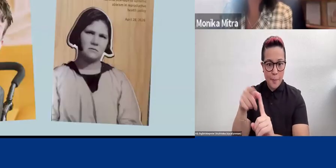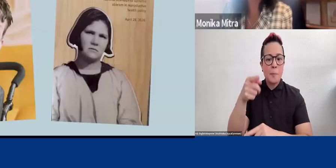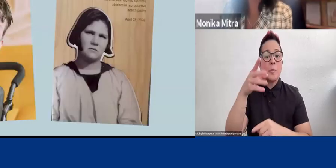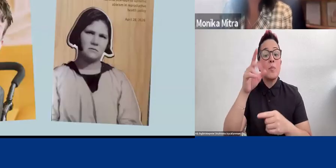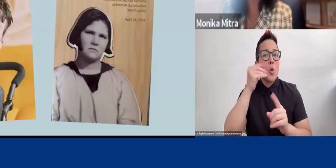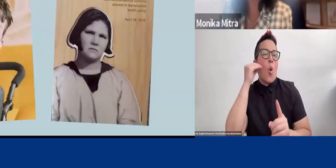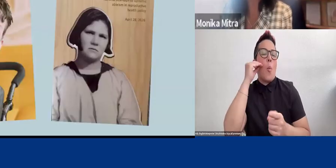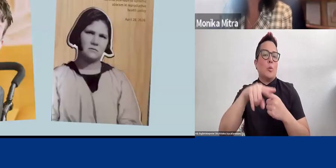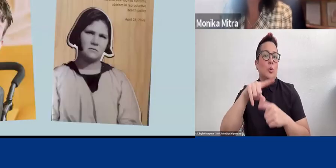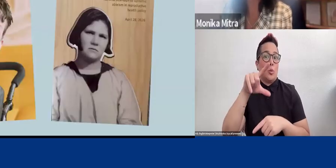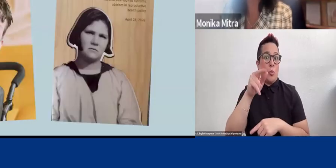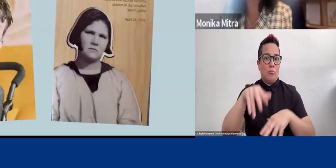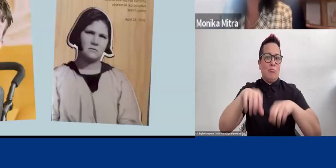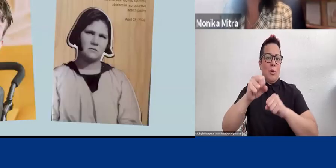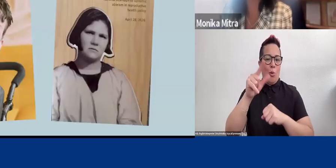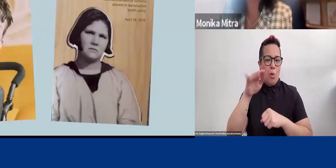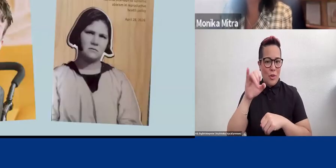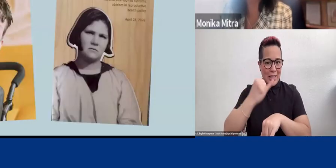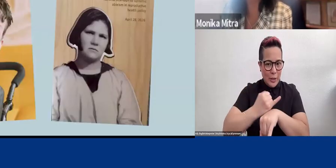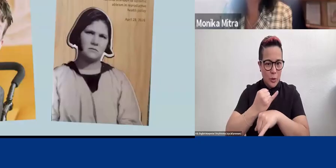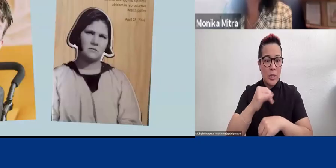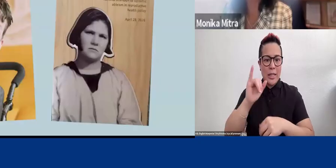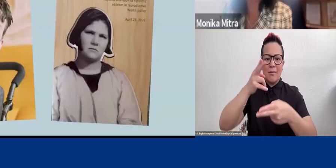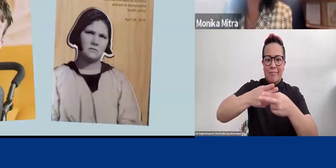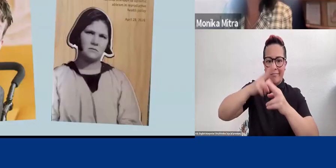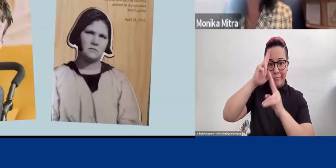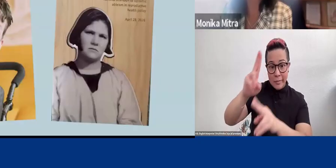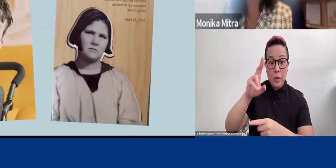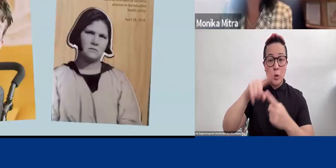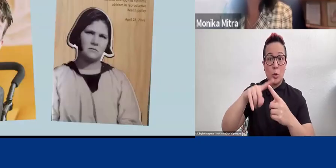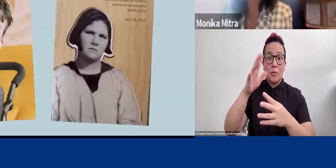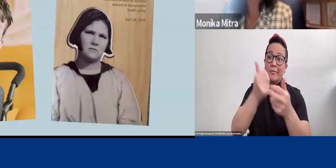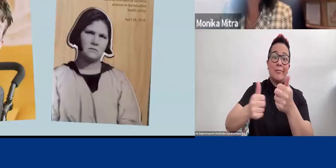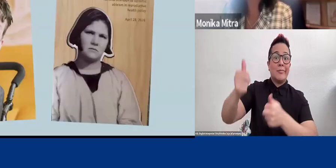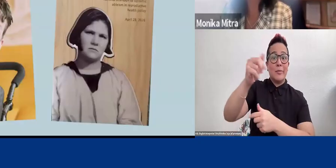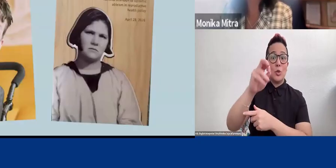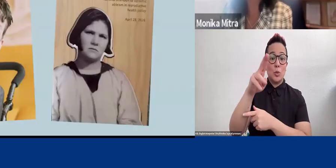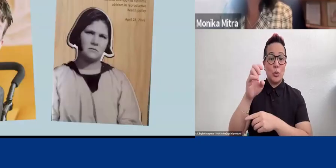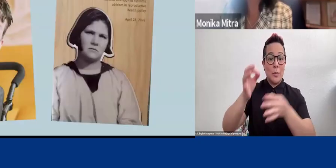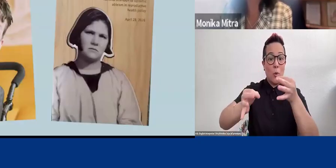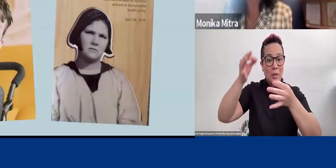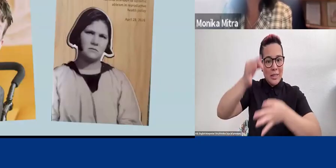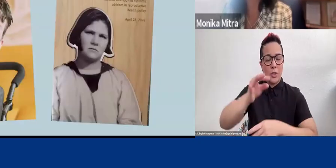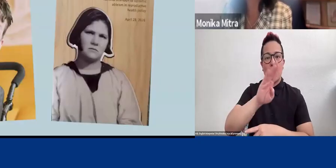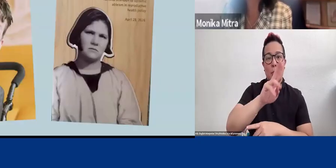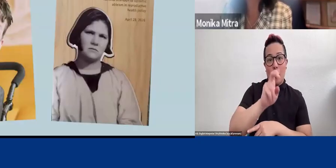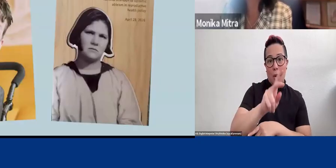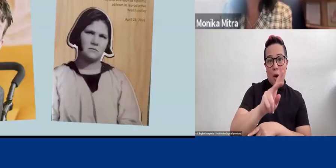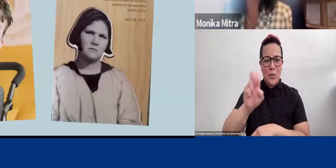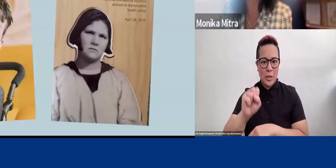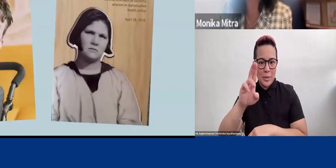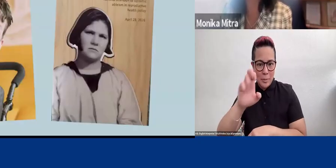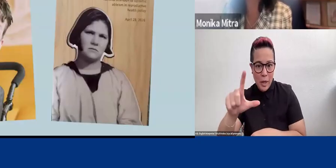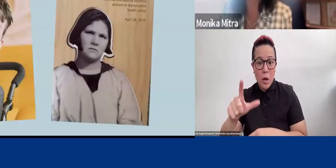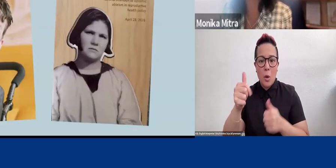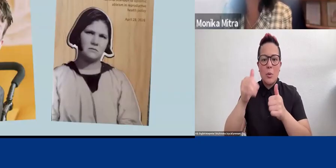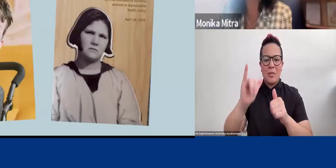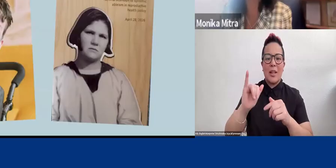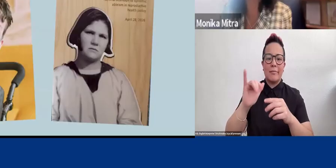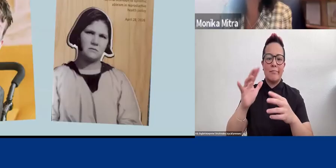Rebecca's response was both direct and swift. She suggested creating a space to confront this history